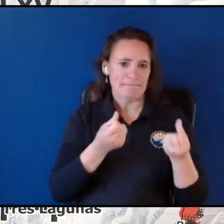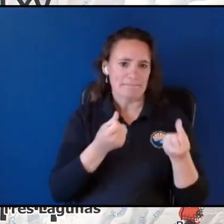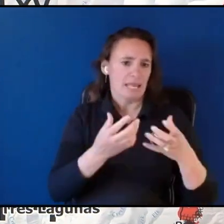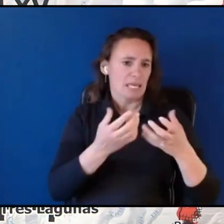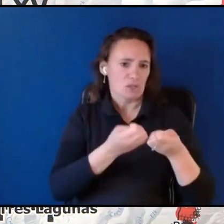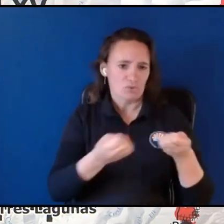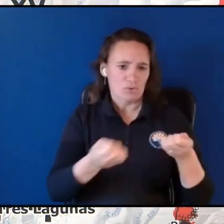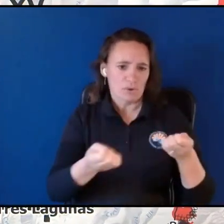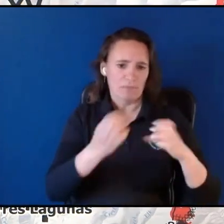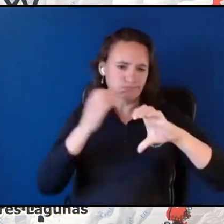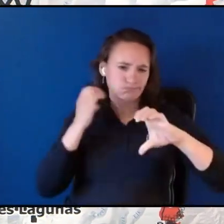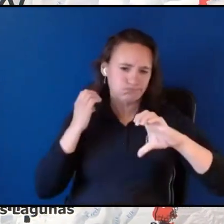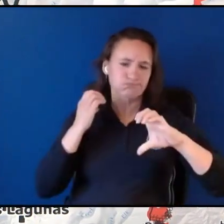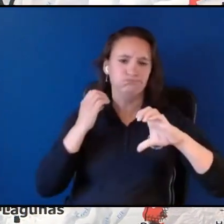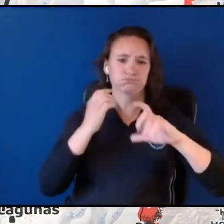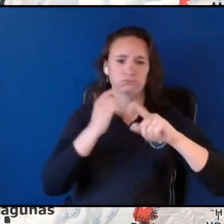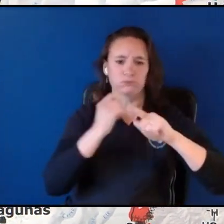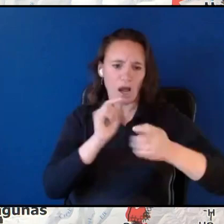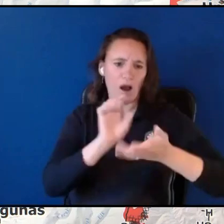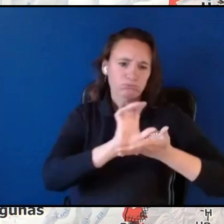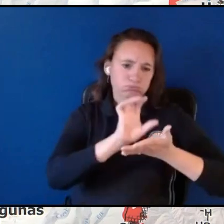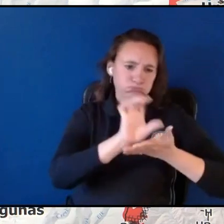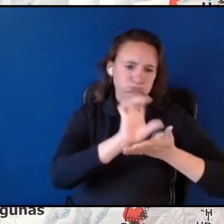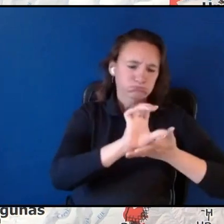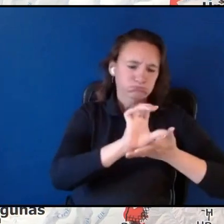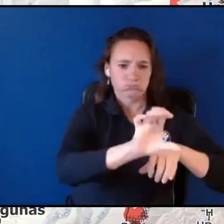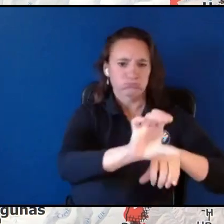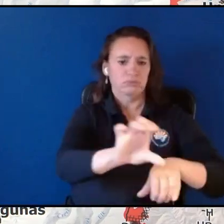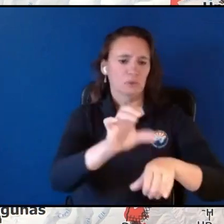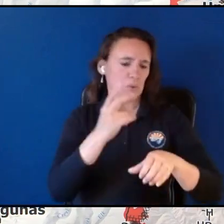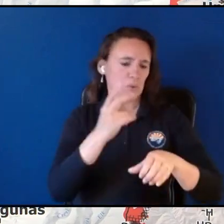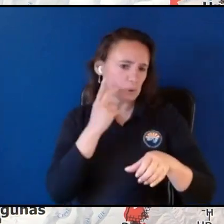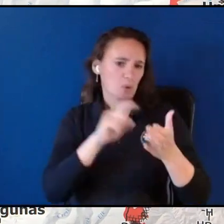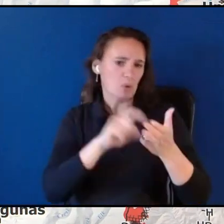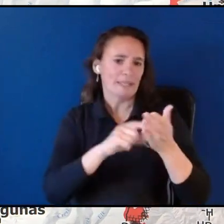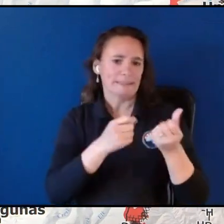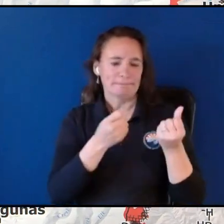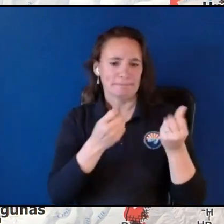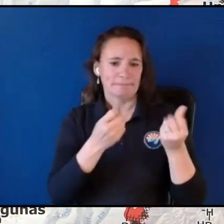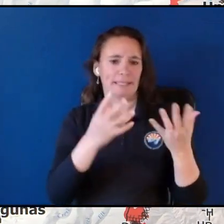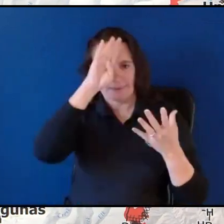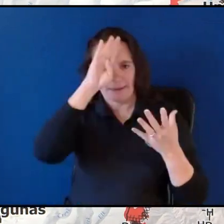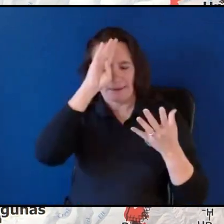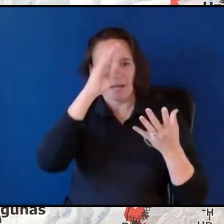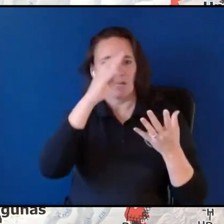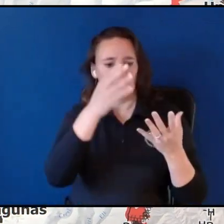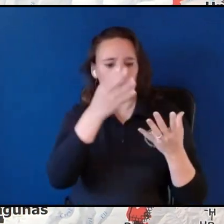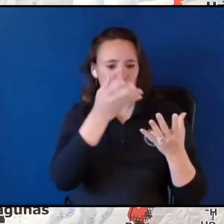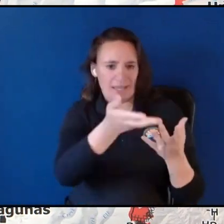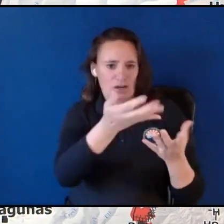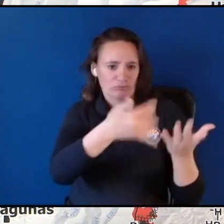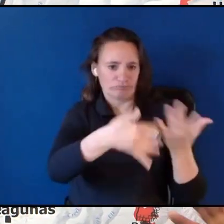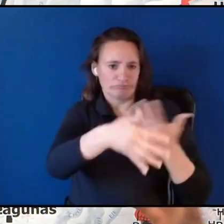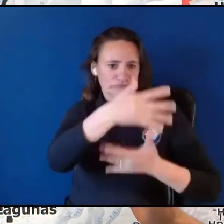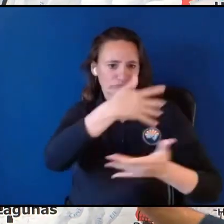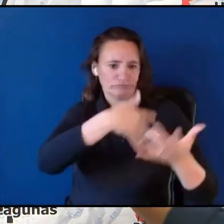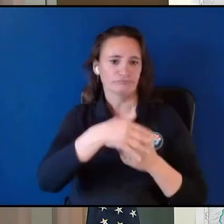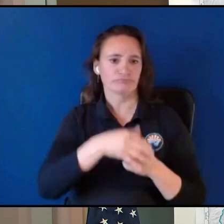all those communities for the next few days. A couple questions came up yesterday. So yesterday, I talked about locked gates.